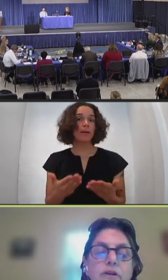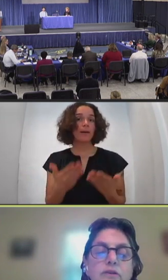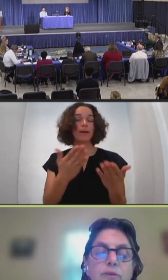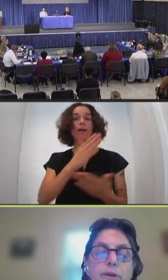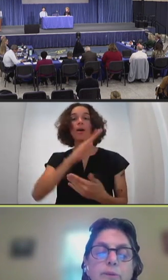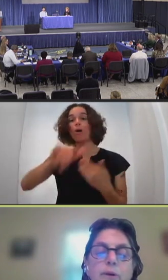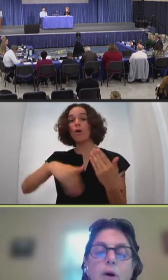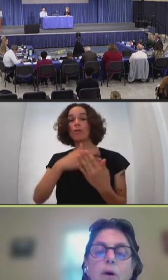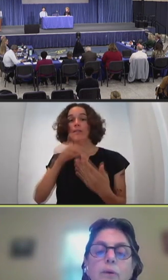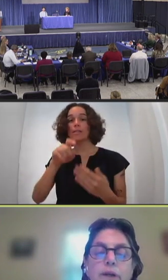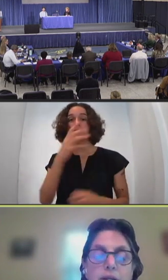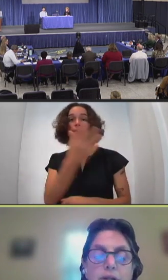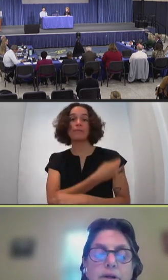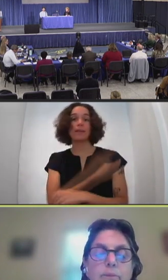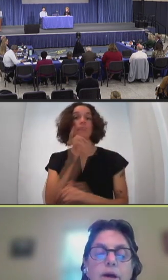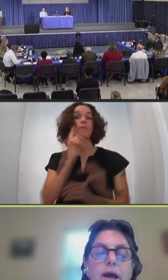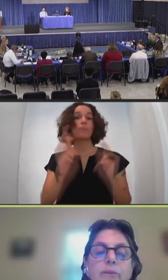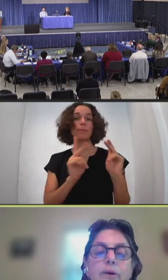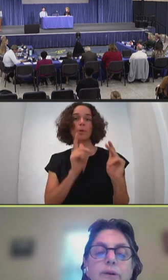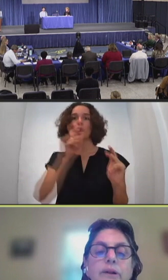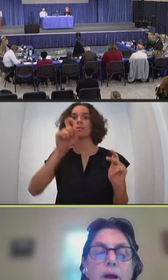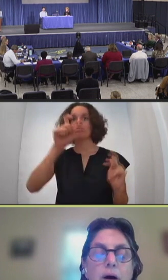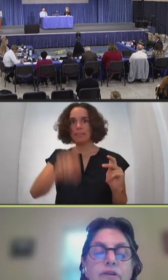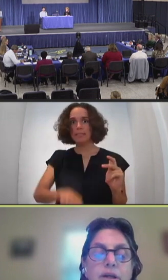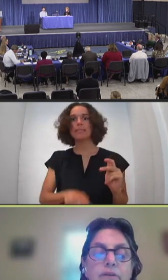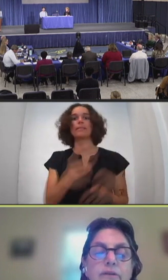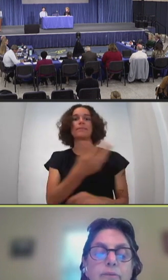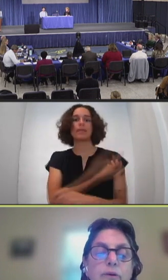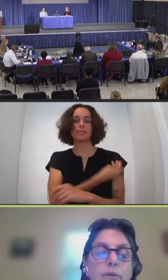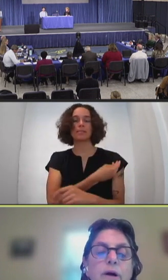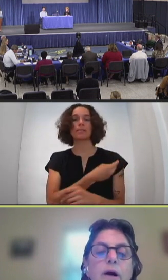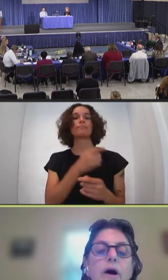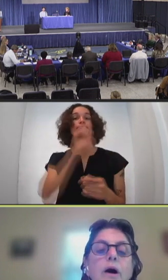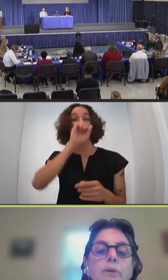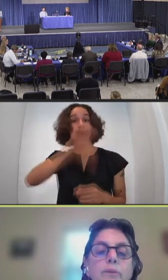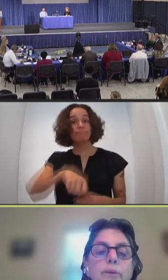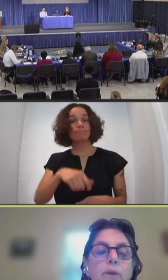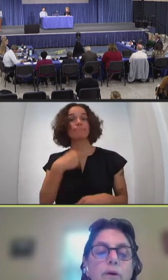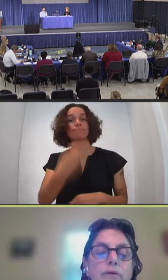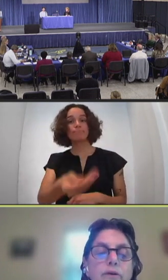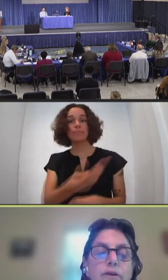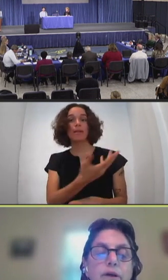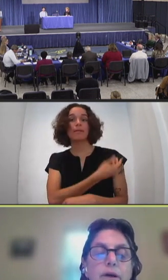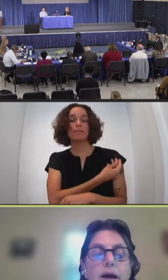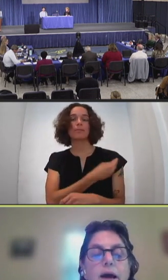for people who need them, and we would love to give them to them, would be a wonderful thing.